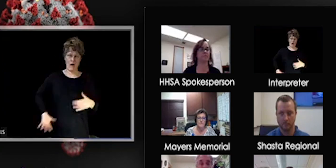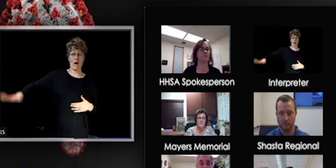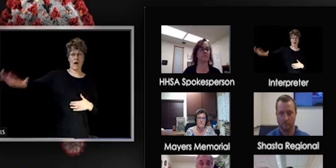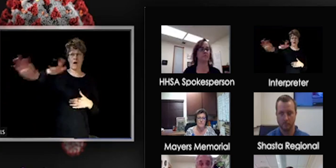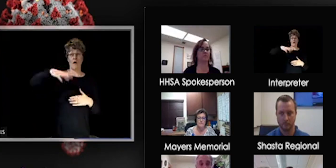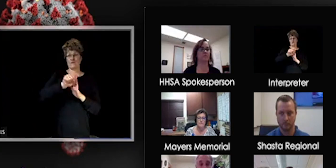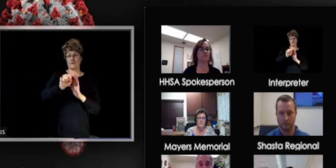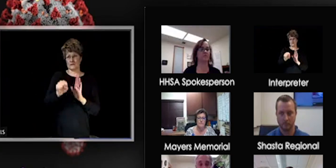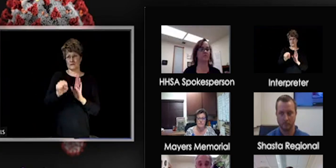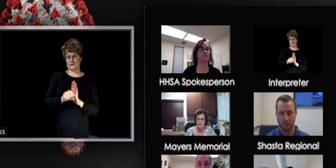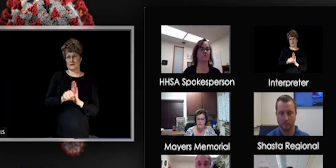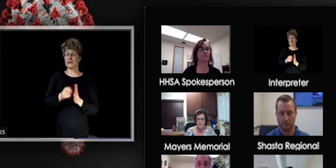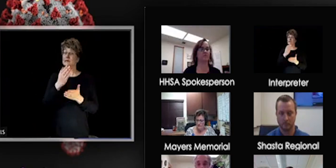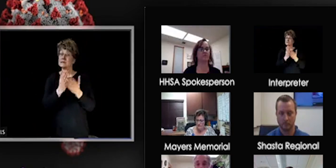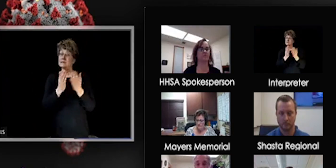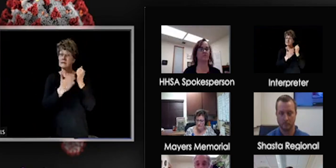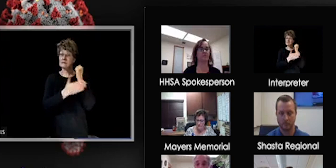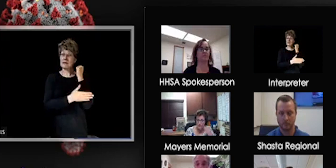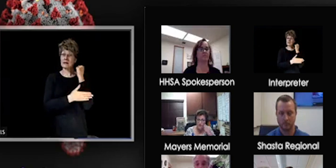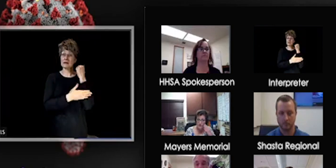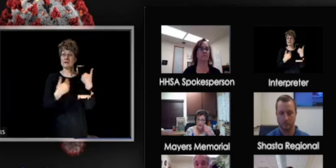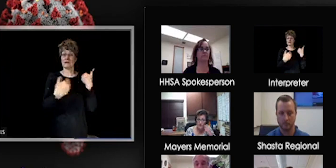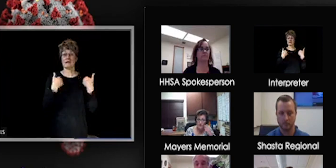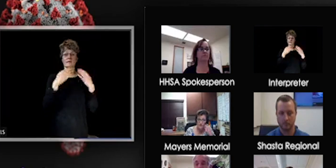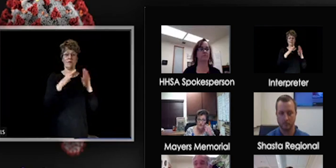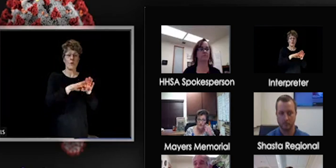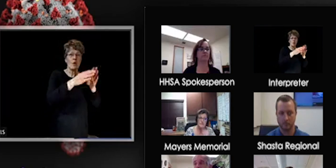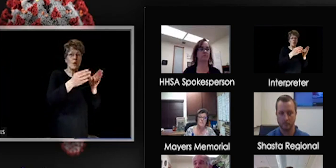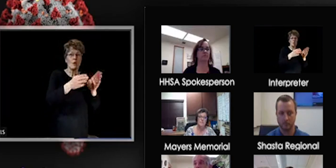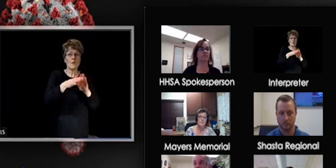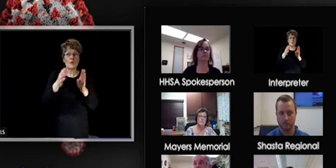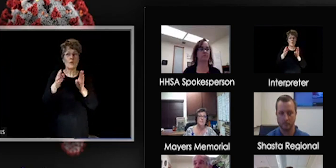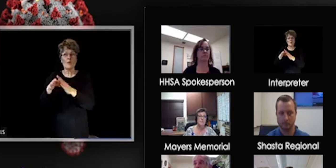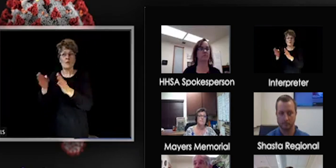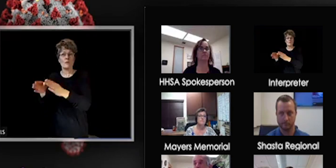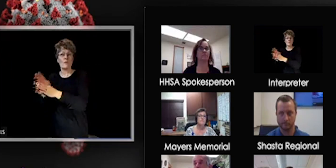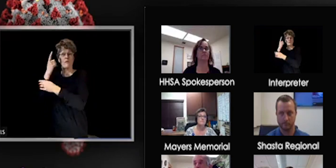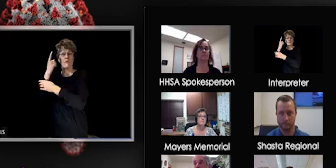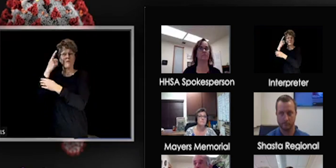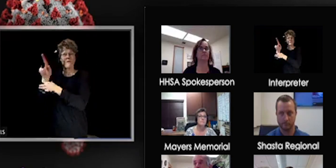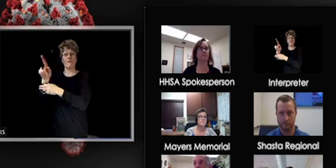partial opening for hair salons and barbers has been allowed. When I say partial that